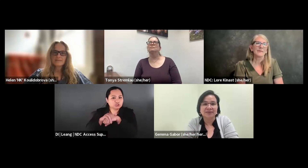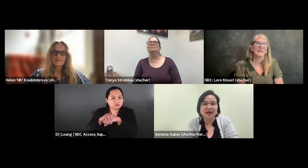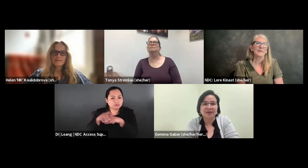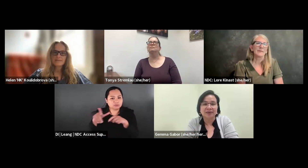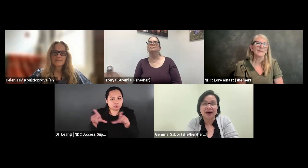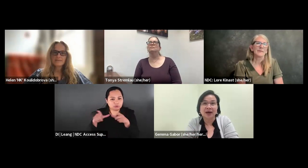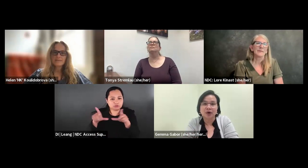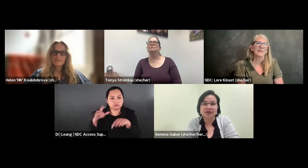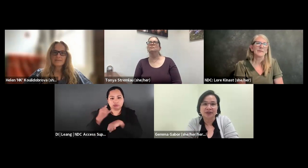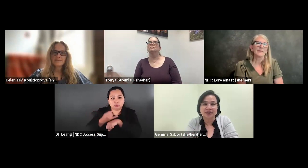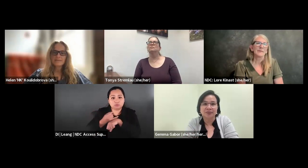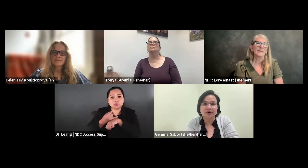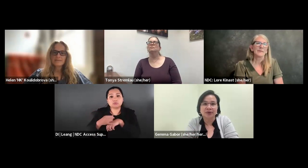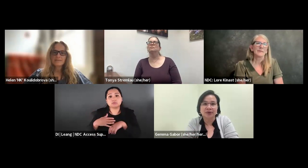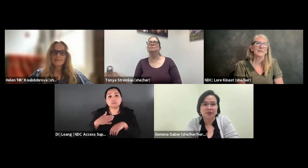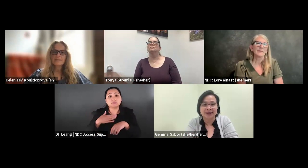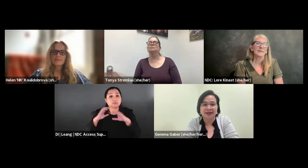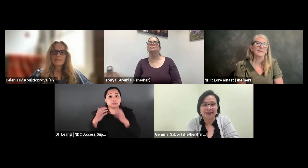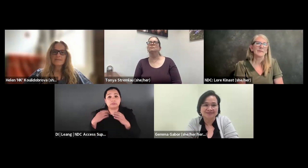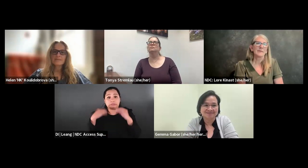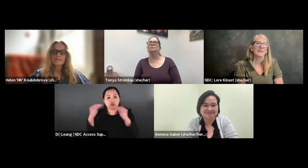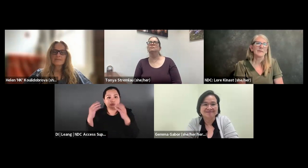And at the same time, I'm also the program coordinator.